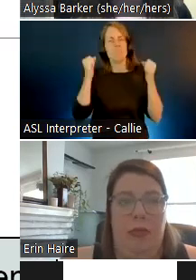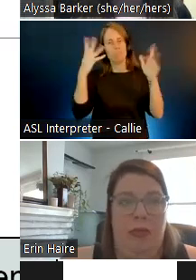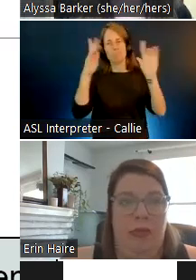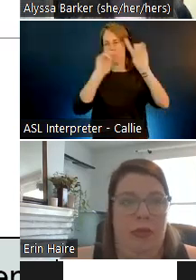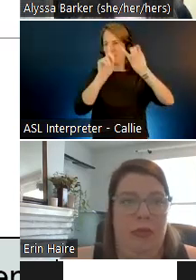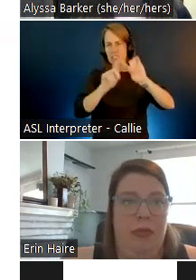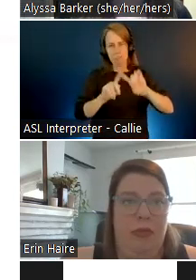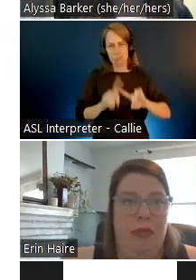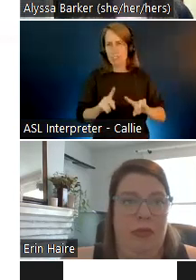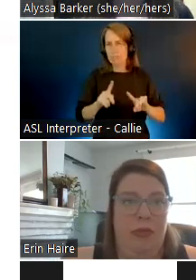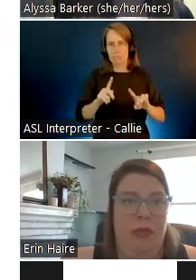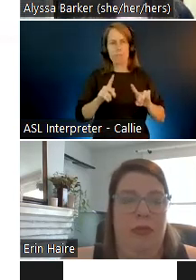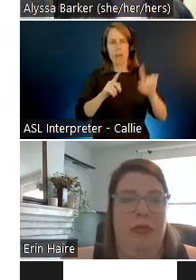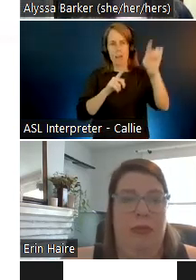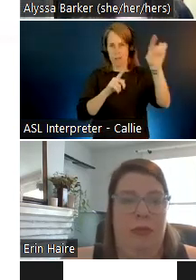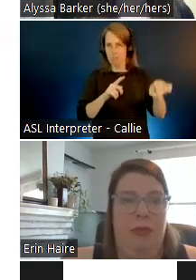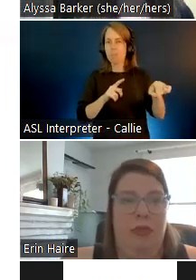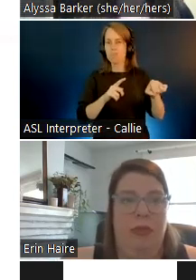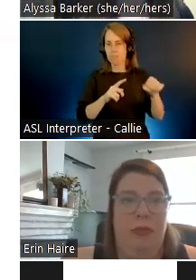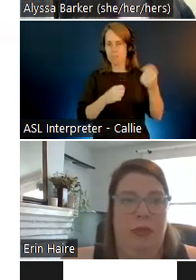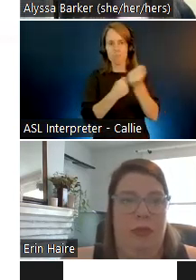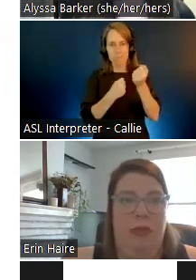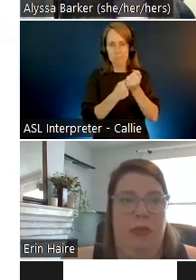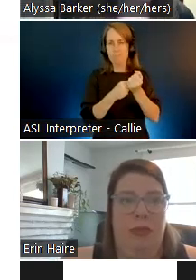move to the next slide we'll talk a little bit more about other resources not just us